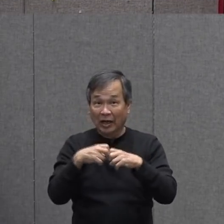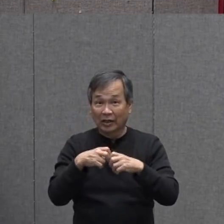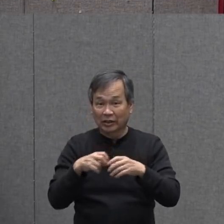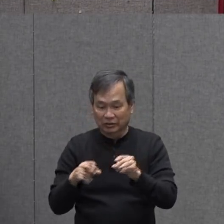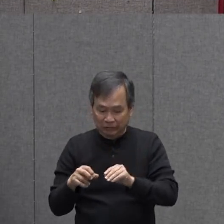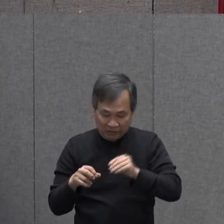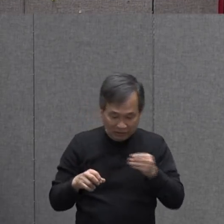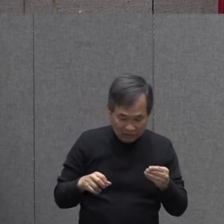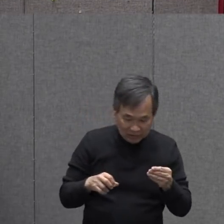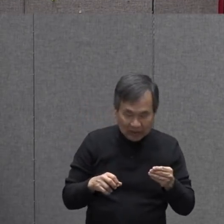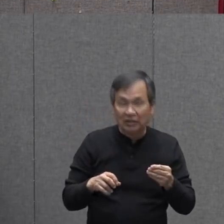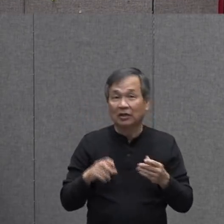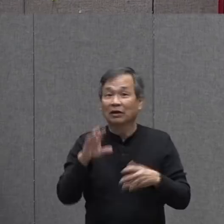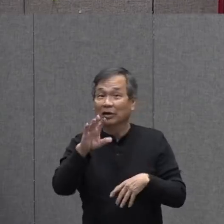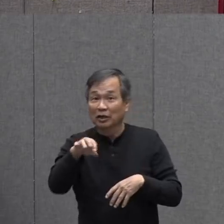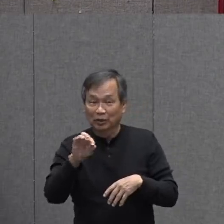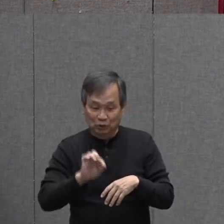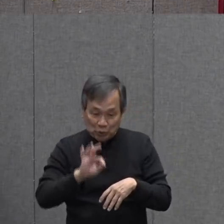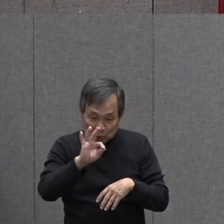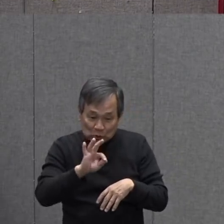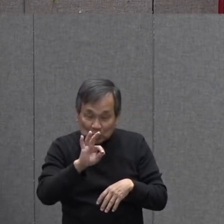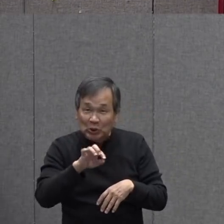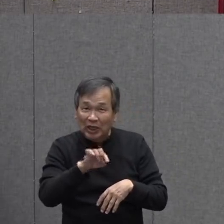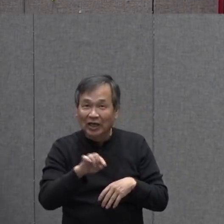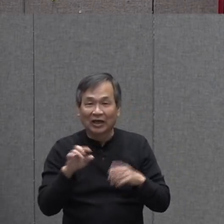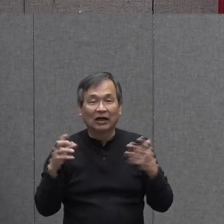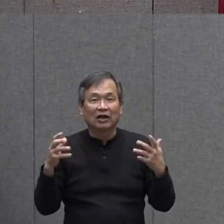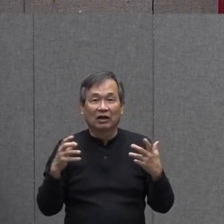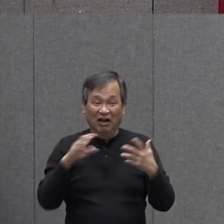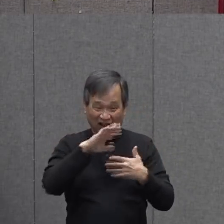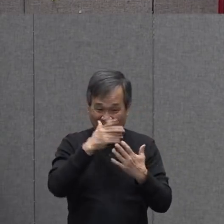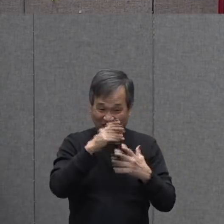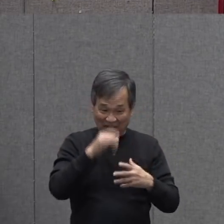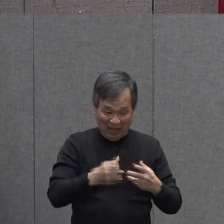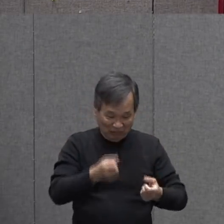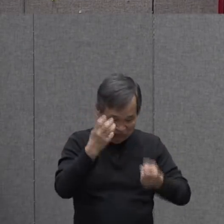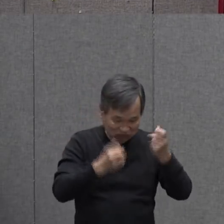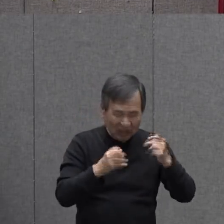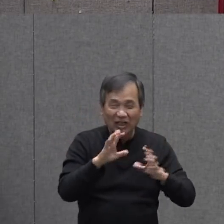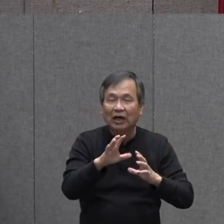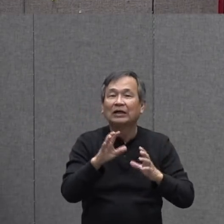how this switch might work but I didn't wanna do that. I wanna keep this as a fan